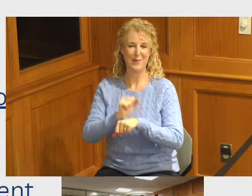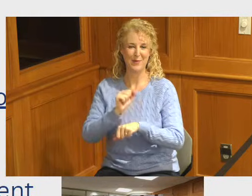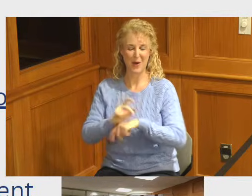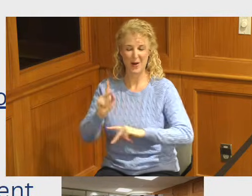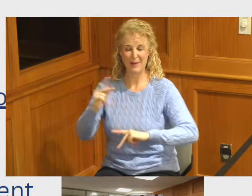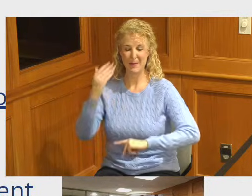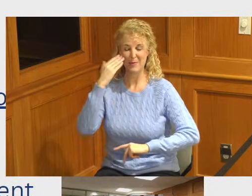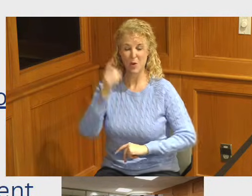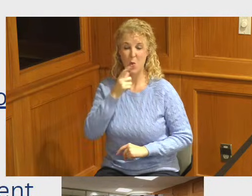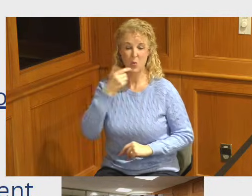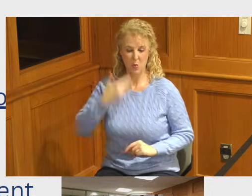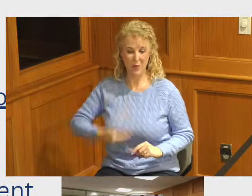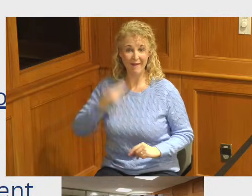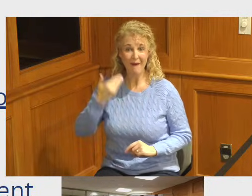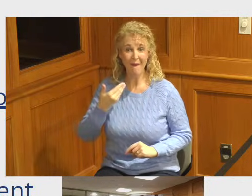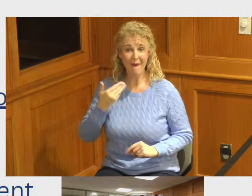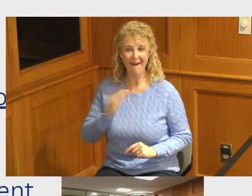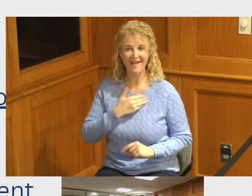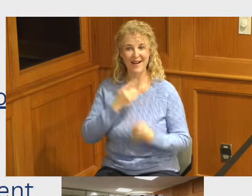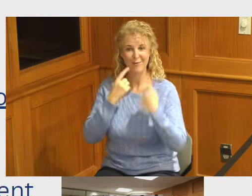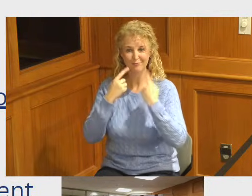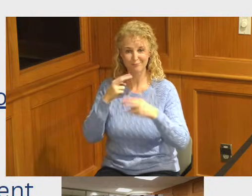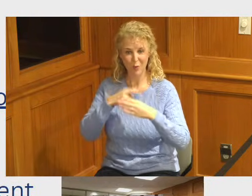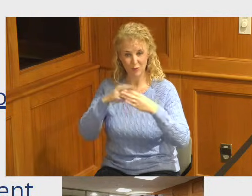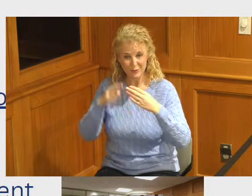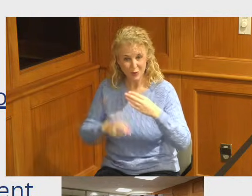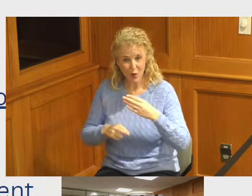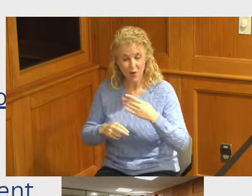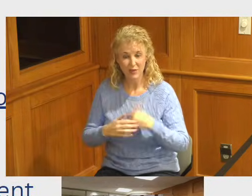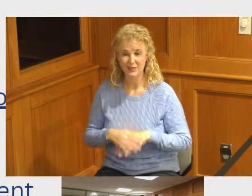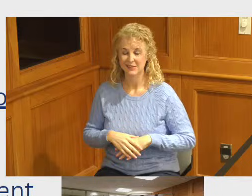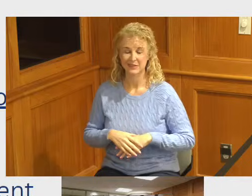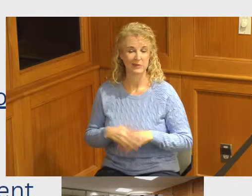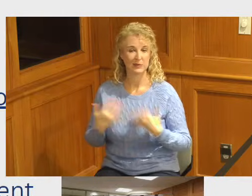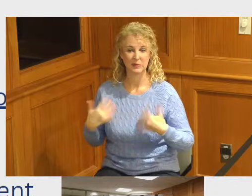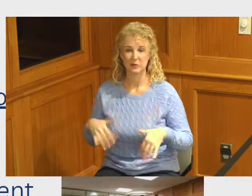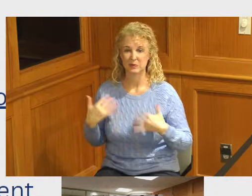these dollars have gone and what the impacts have been. I think we can never do enough of this. But